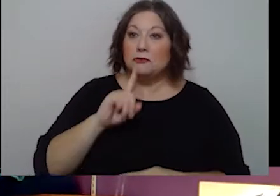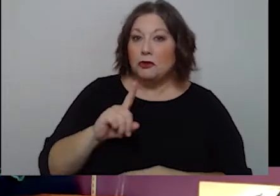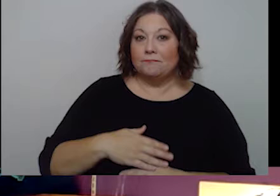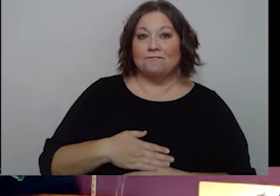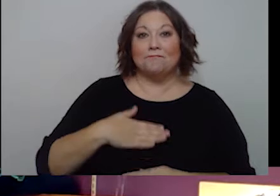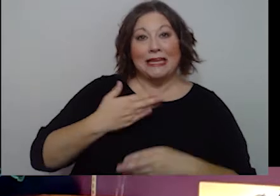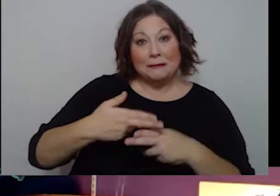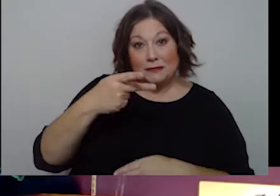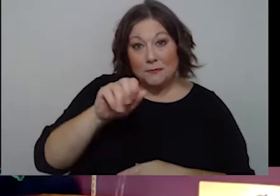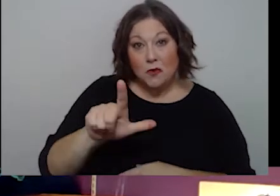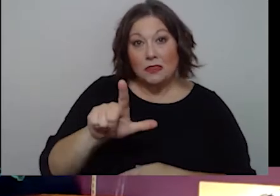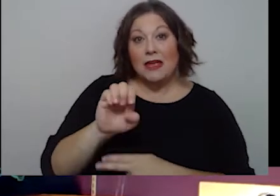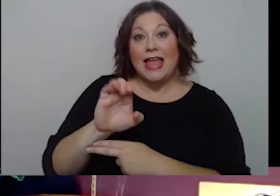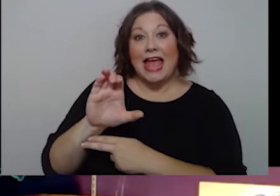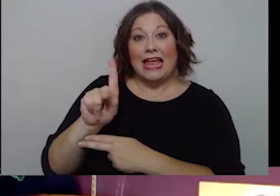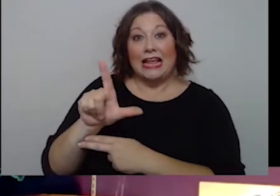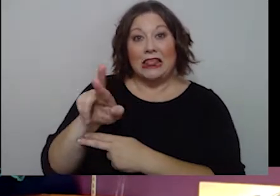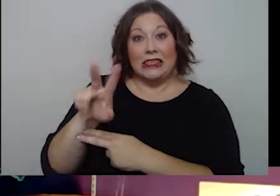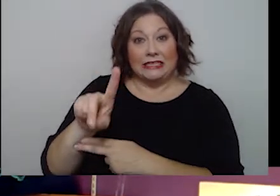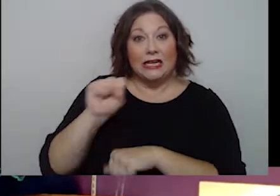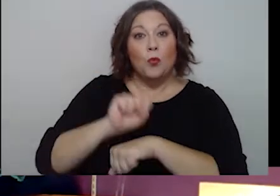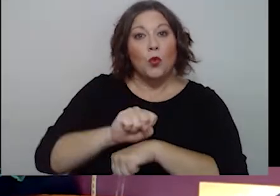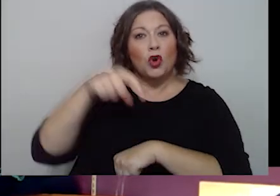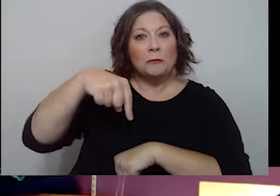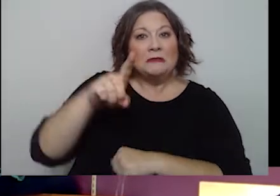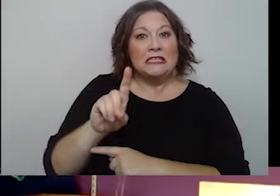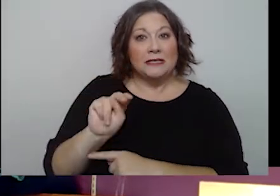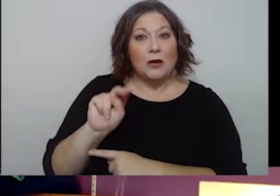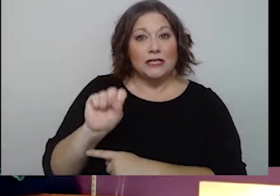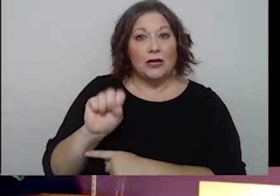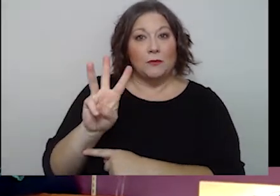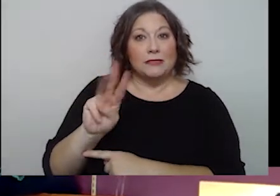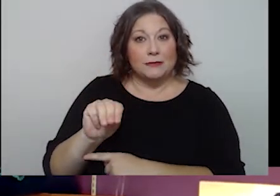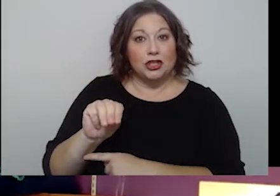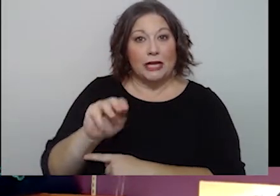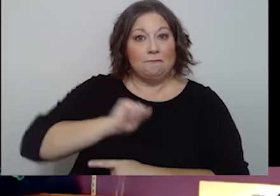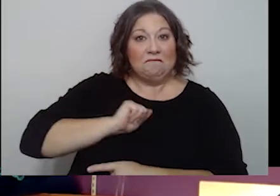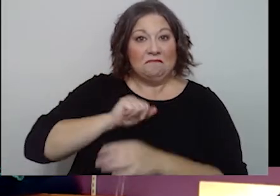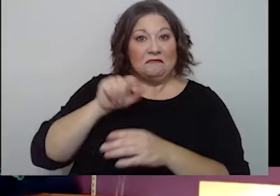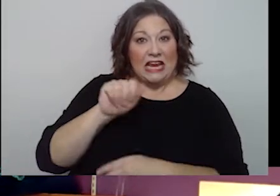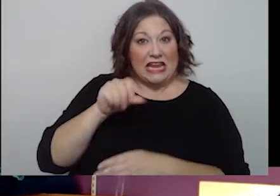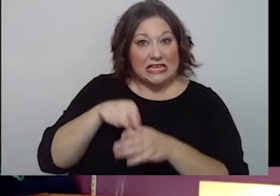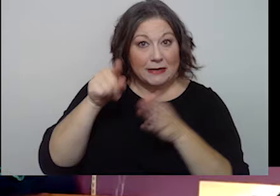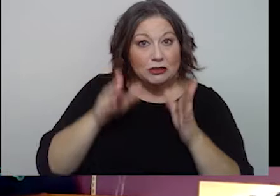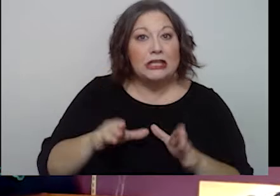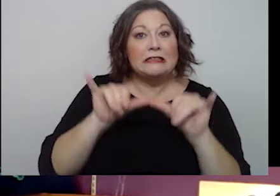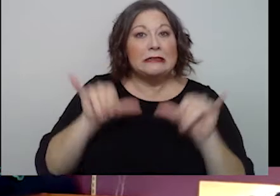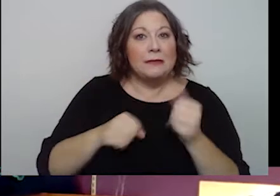Paul: Sure my name is Paul Ecklund. I work with Disability Network Southwest Michigan as an ADA Specialist and Systems Advocate.